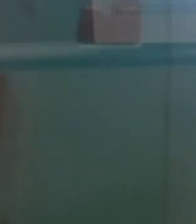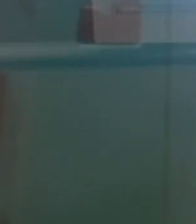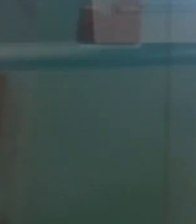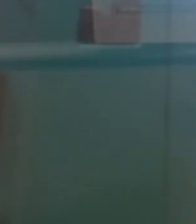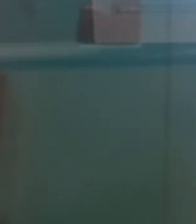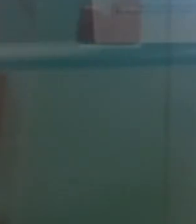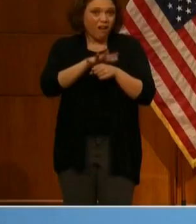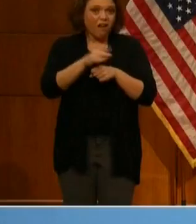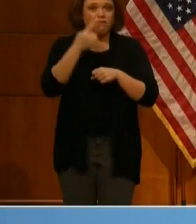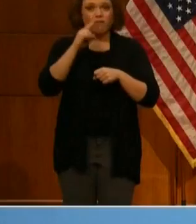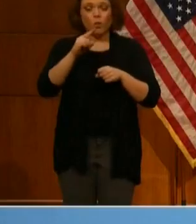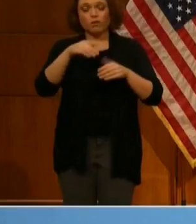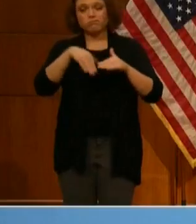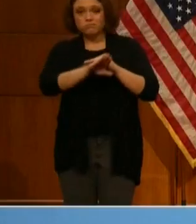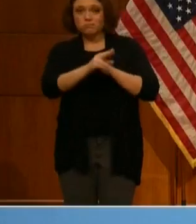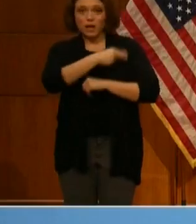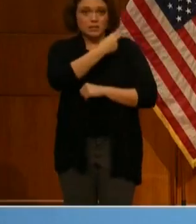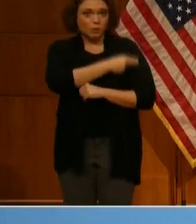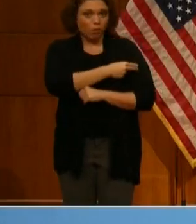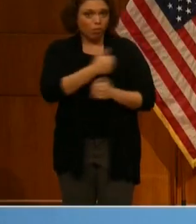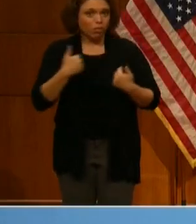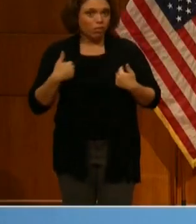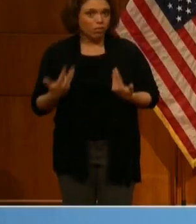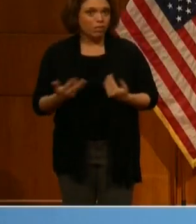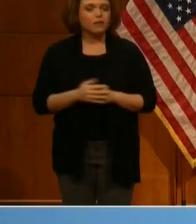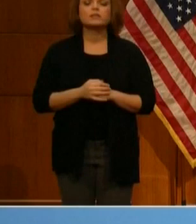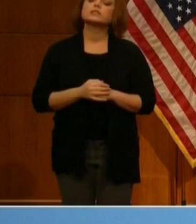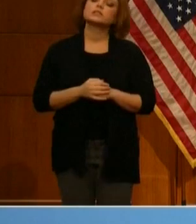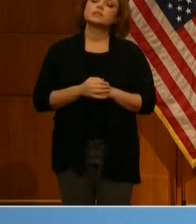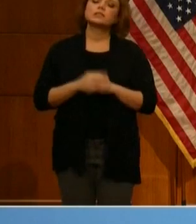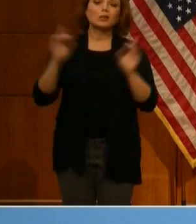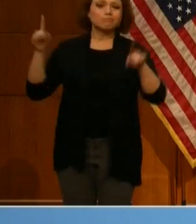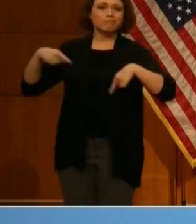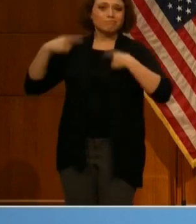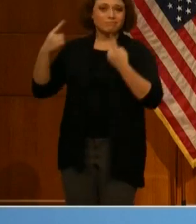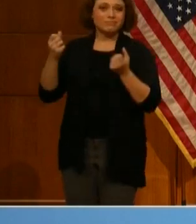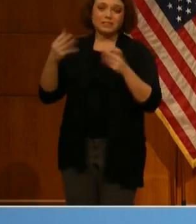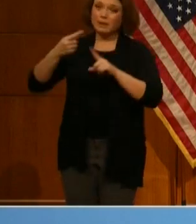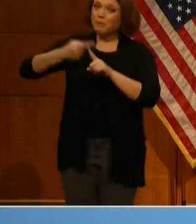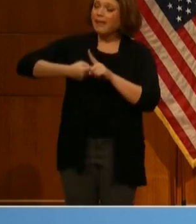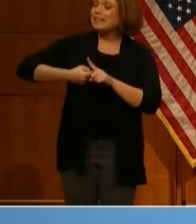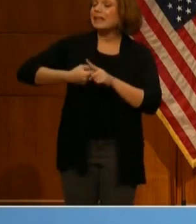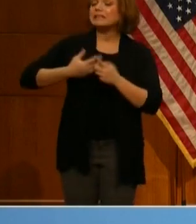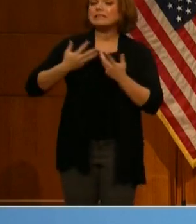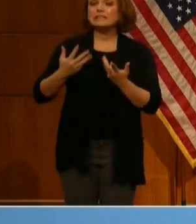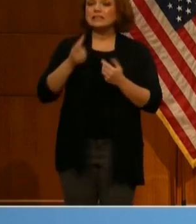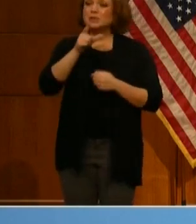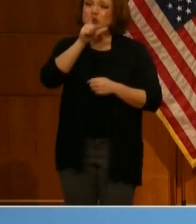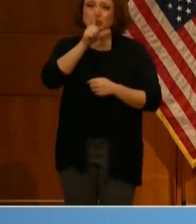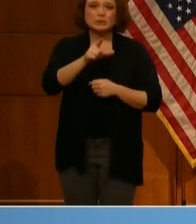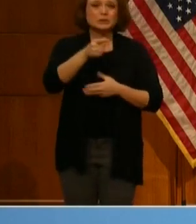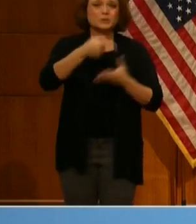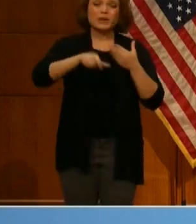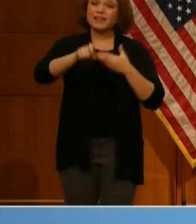A DAY JUST A FEW WEEKS AGO. HE CALLED THIS COMPLETELY